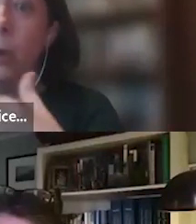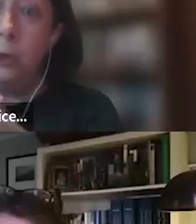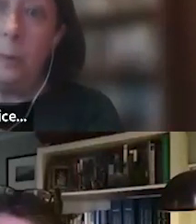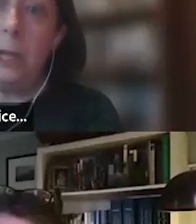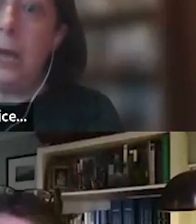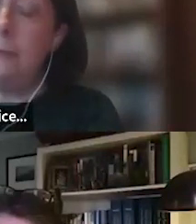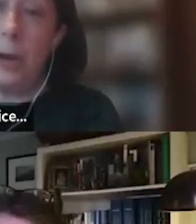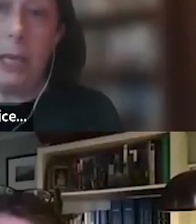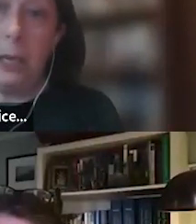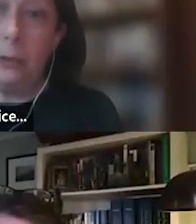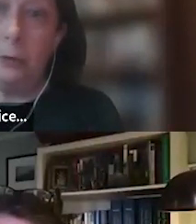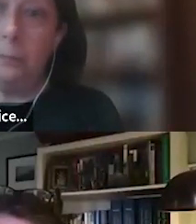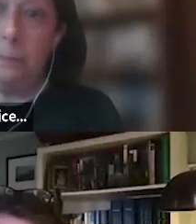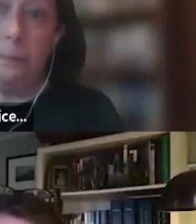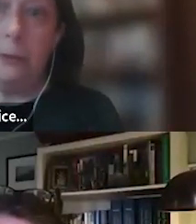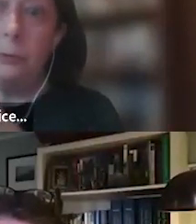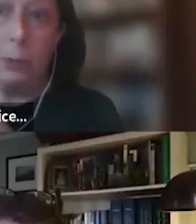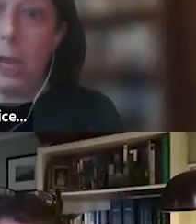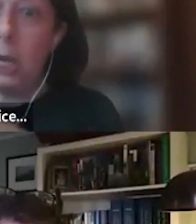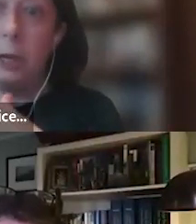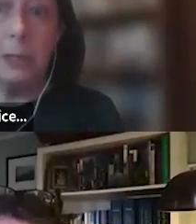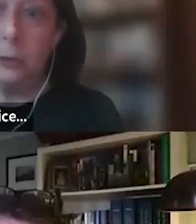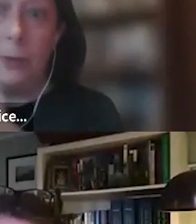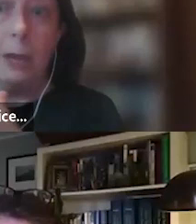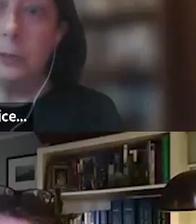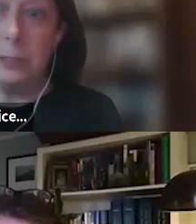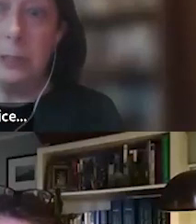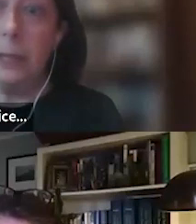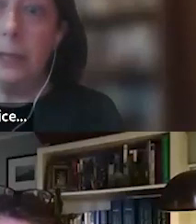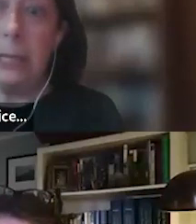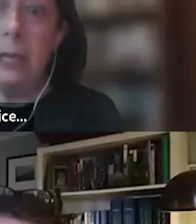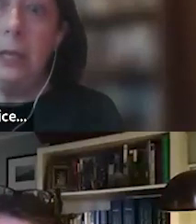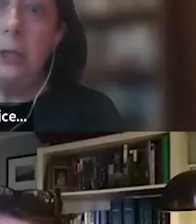when you apply for any other benefit, retirement, survivors, disability.